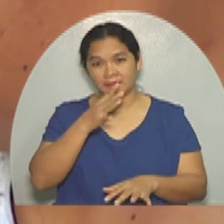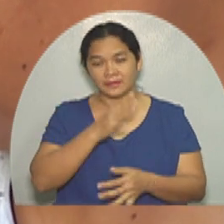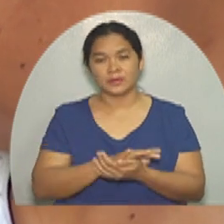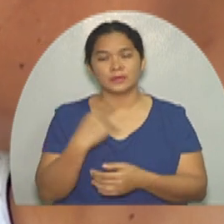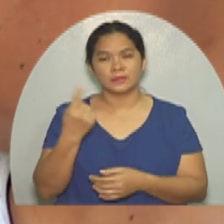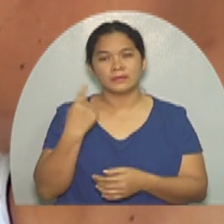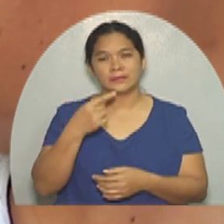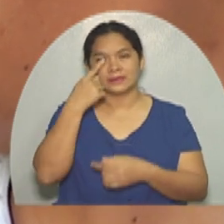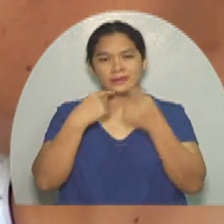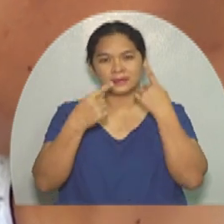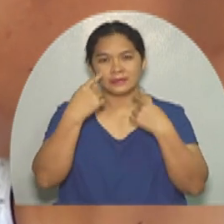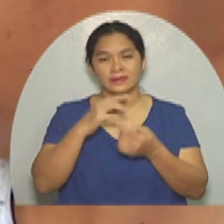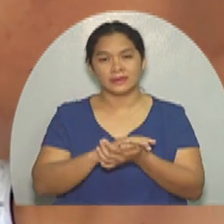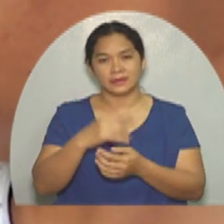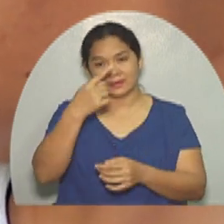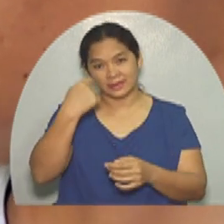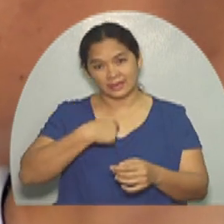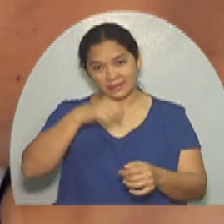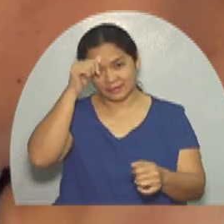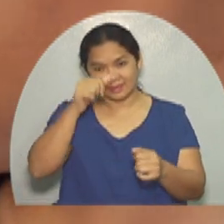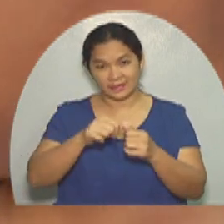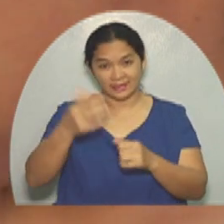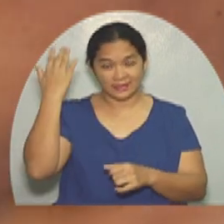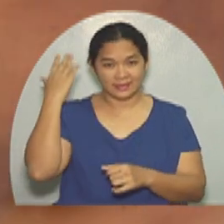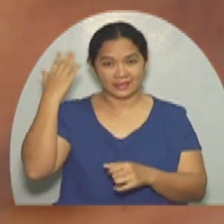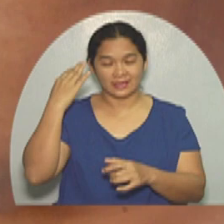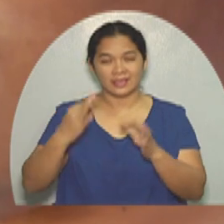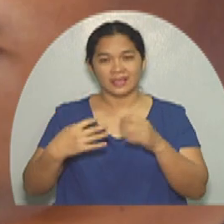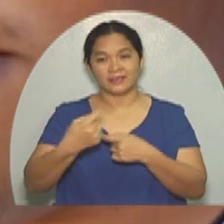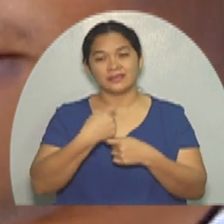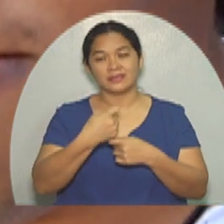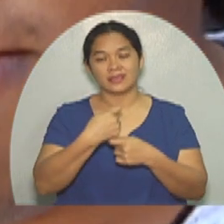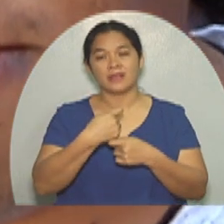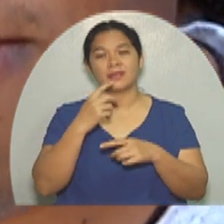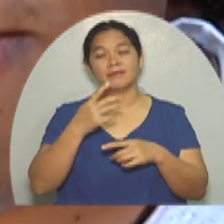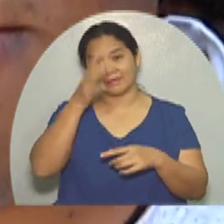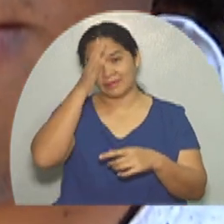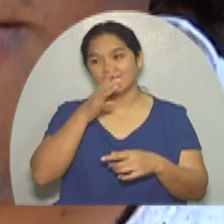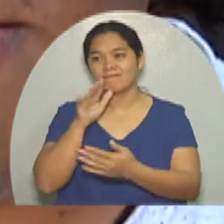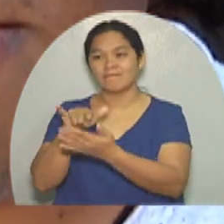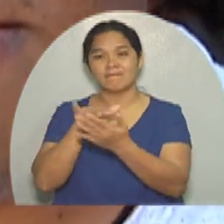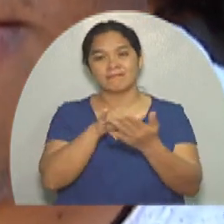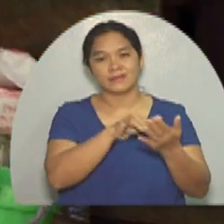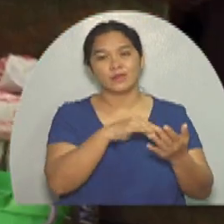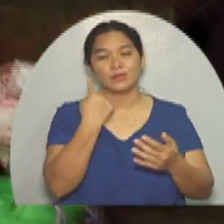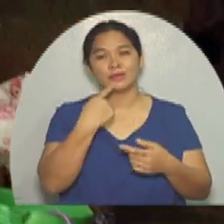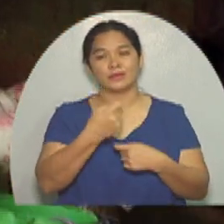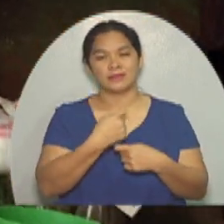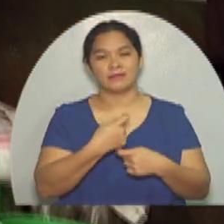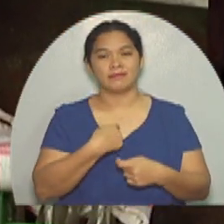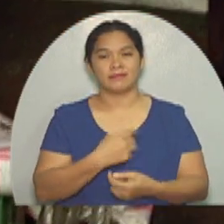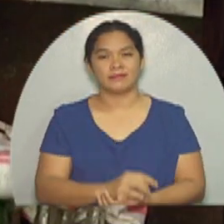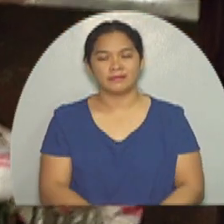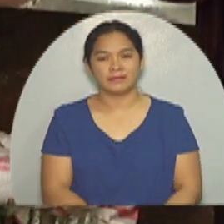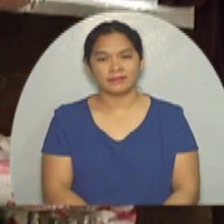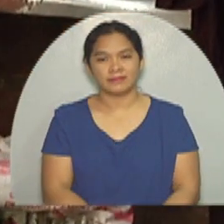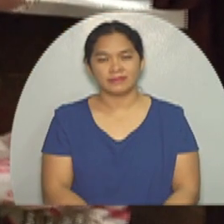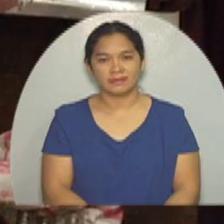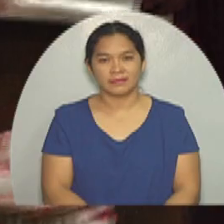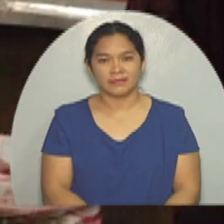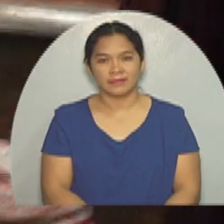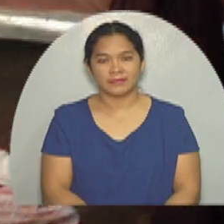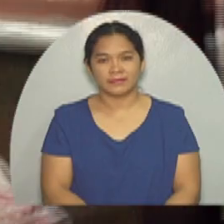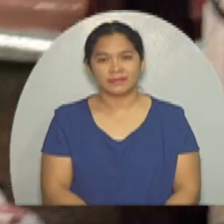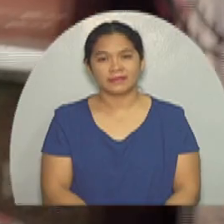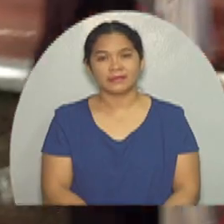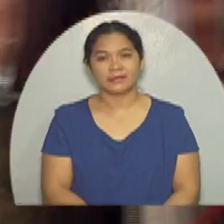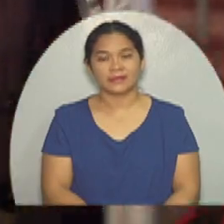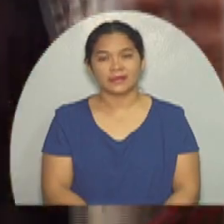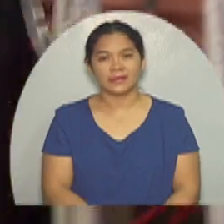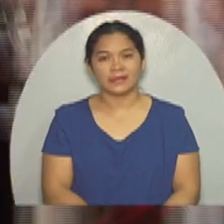That was because when I was made fun of, my mom would scold the person making fun of me.